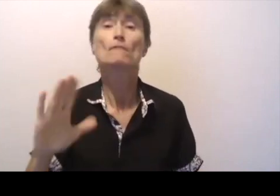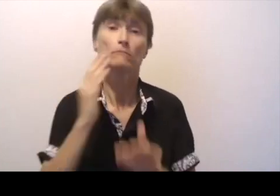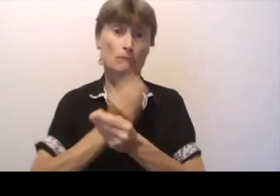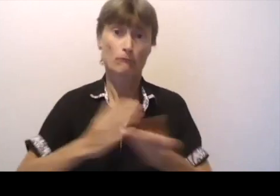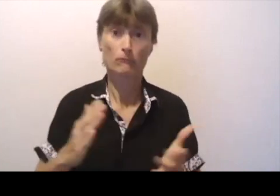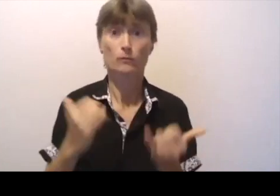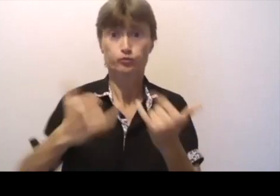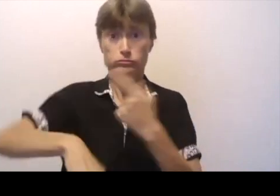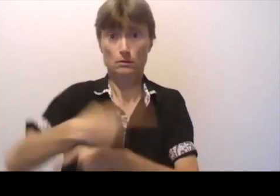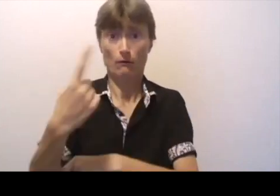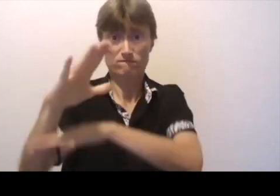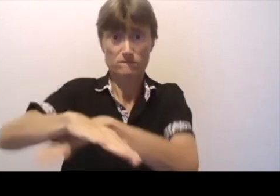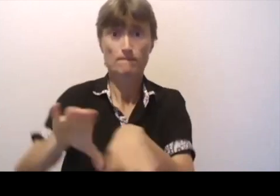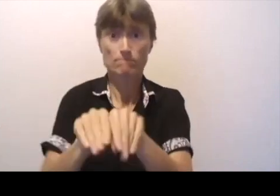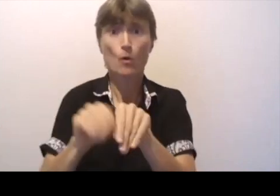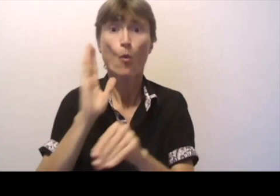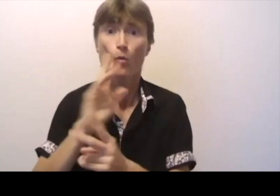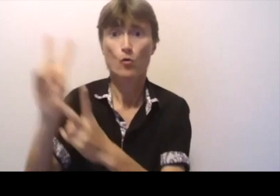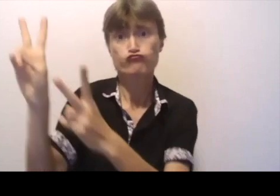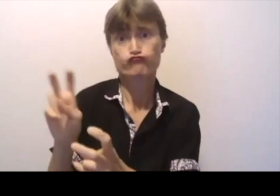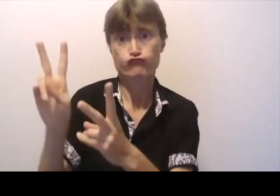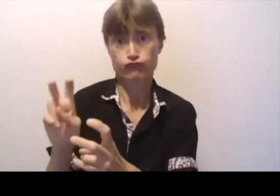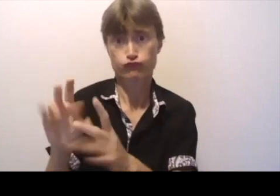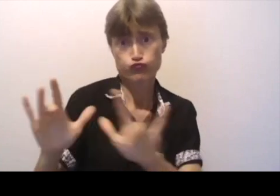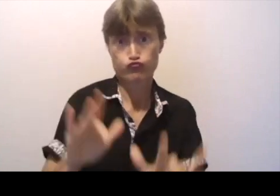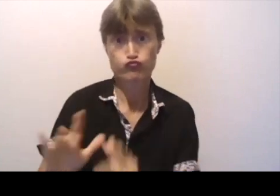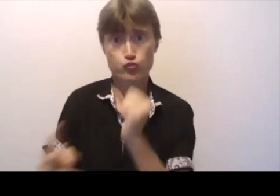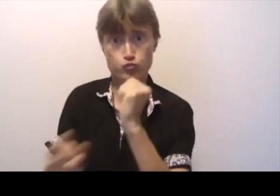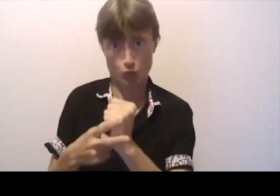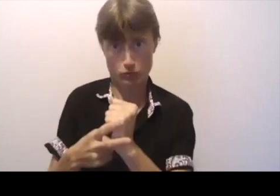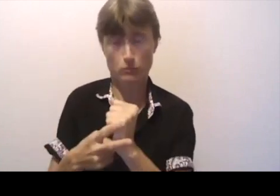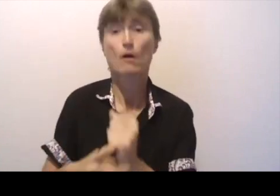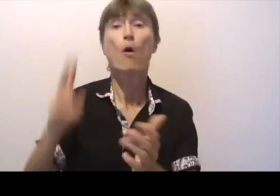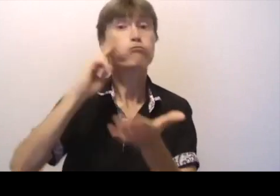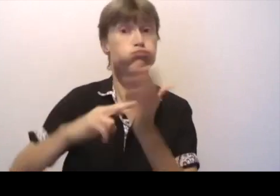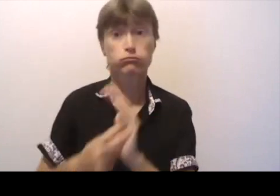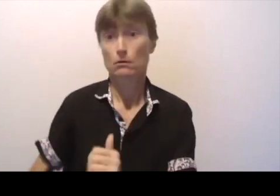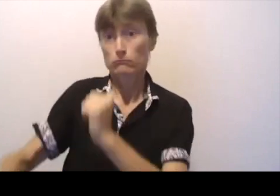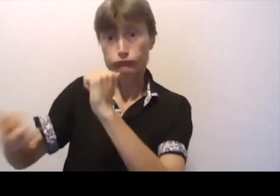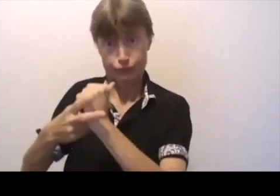and the intent is that we'll actually be producing a video which will be up on youtube freely available as well as we will be